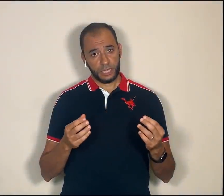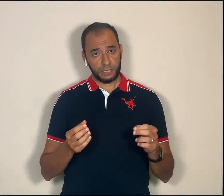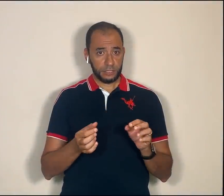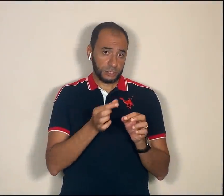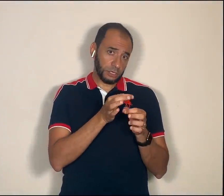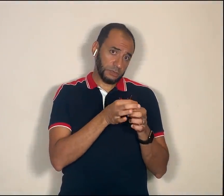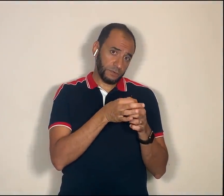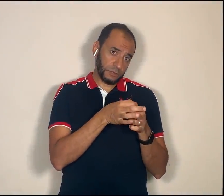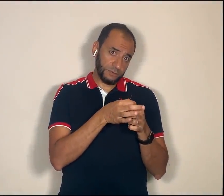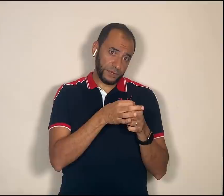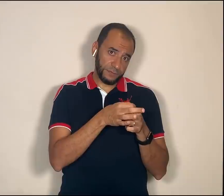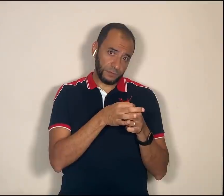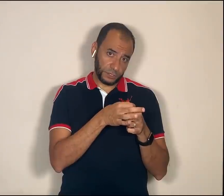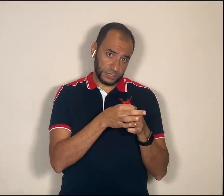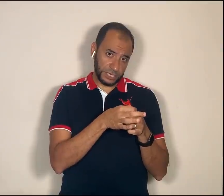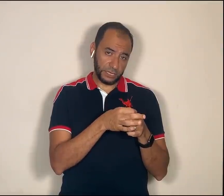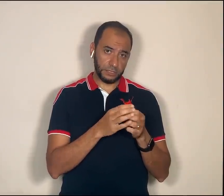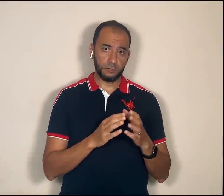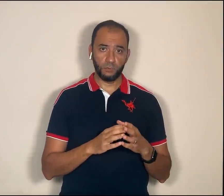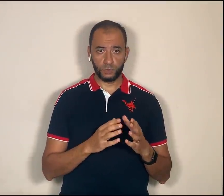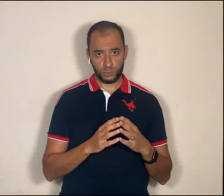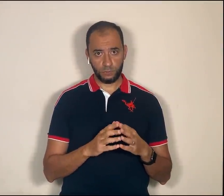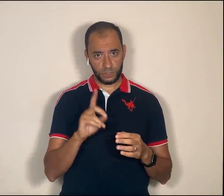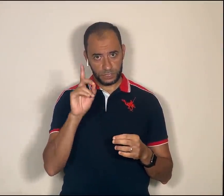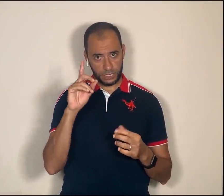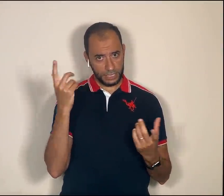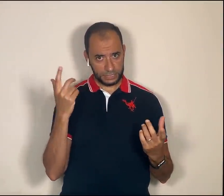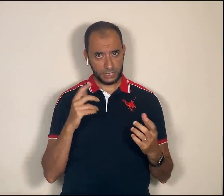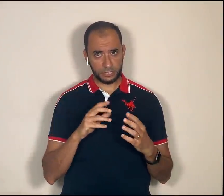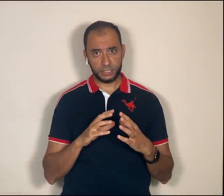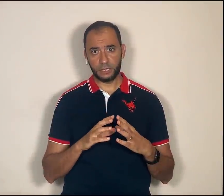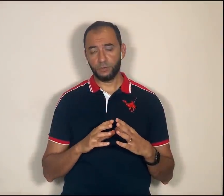that starting from the very first cell (which was obviously a single cell